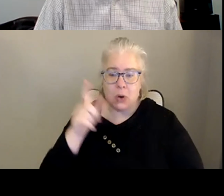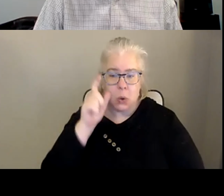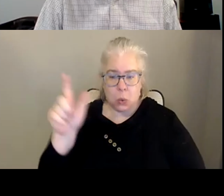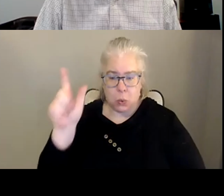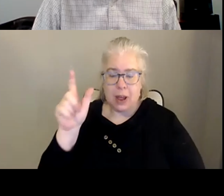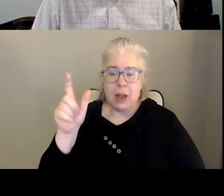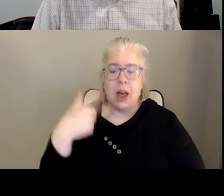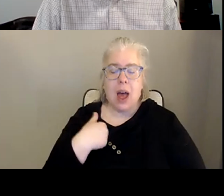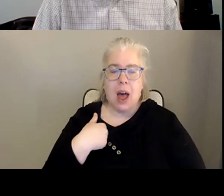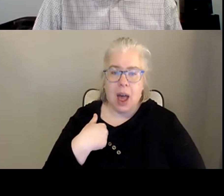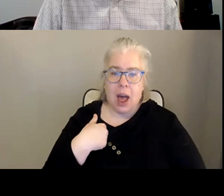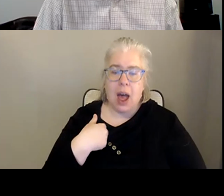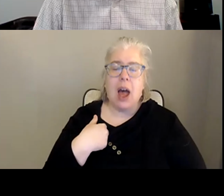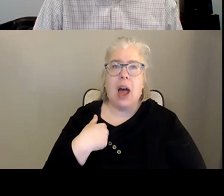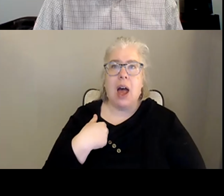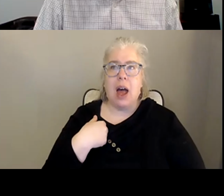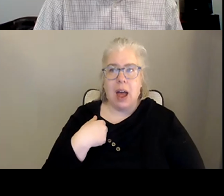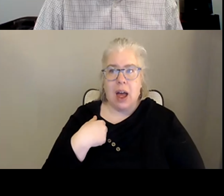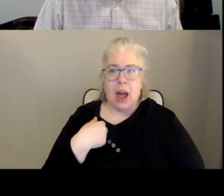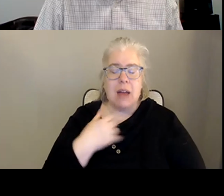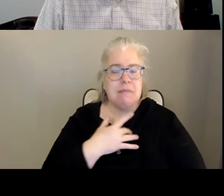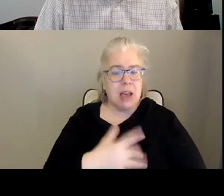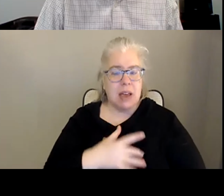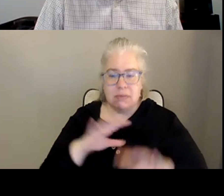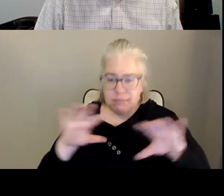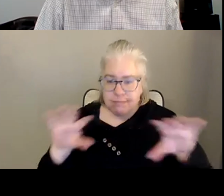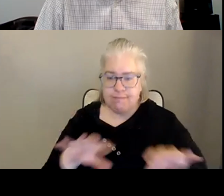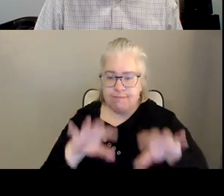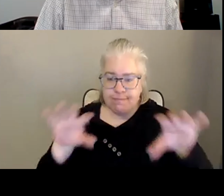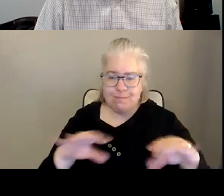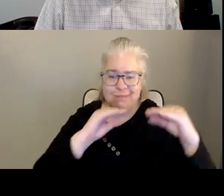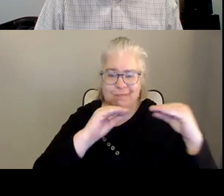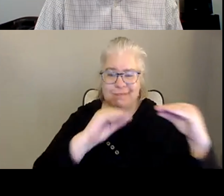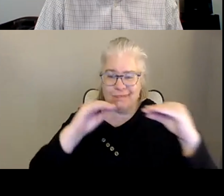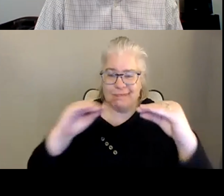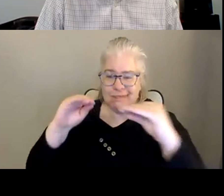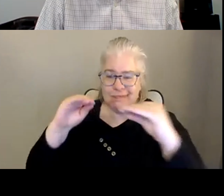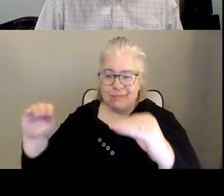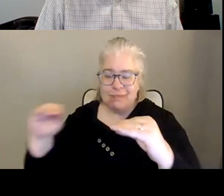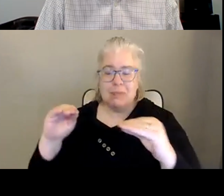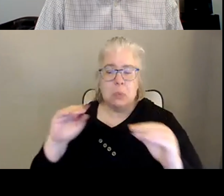I do a lot of work to teach our clients and members of the community